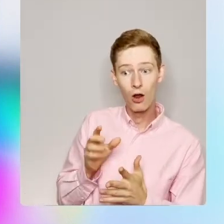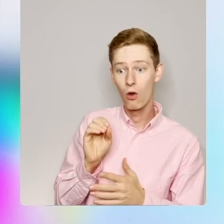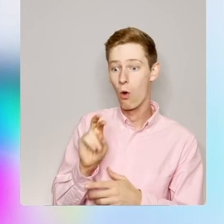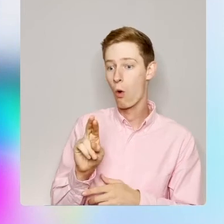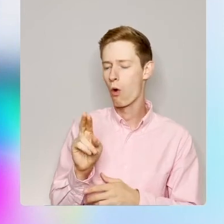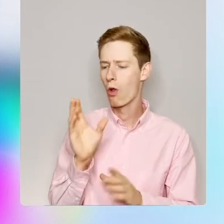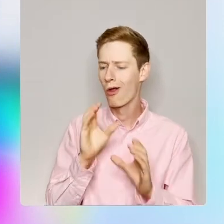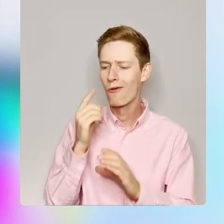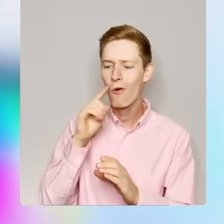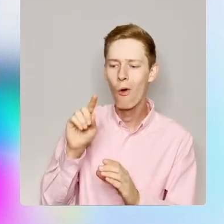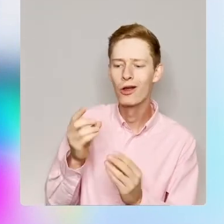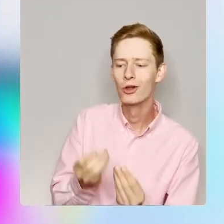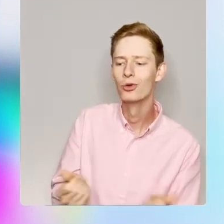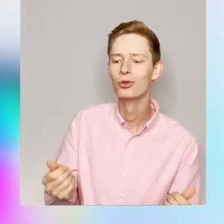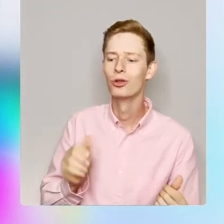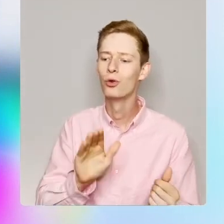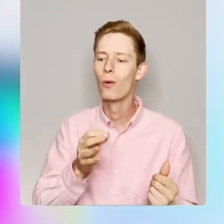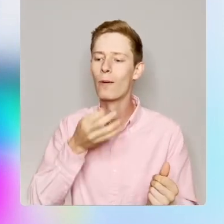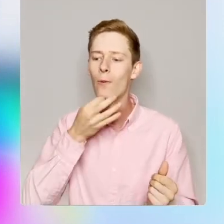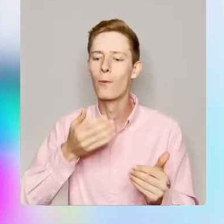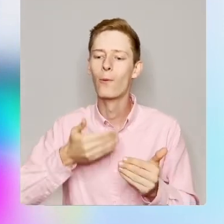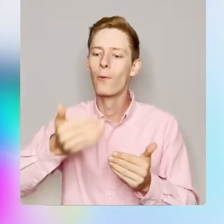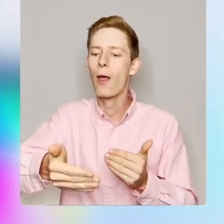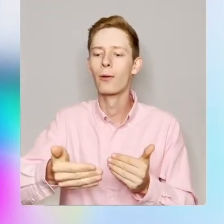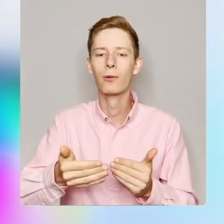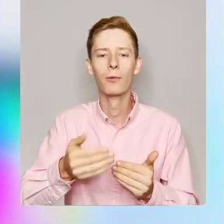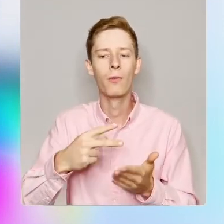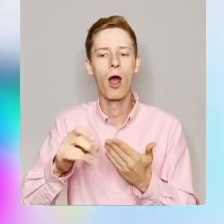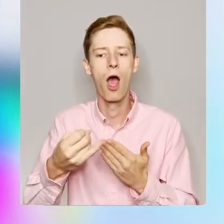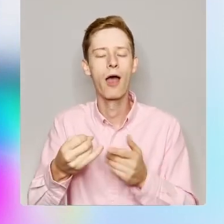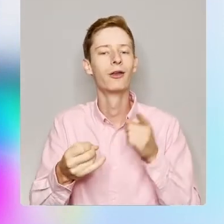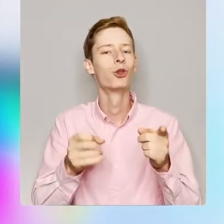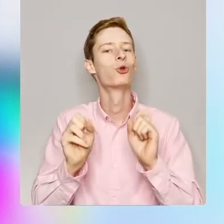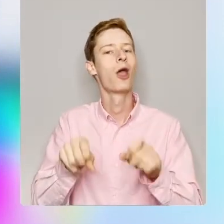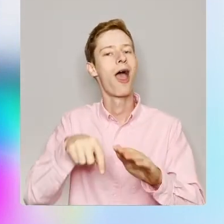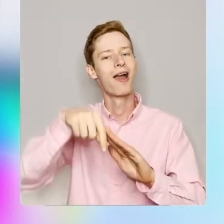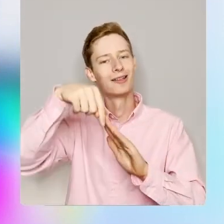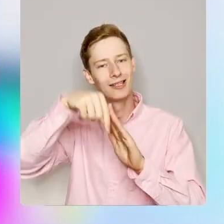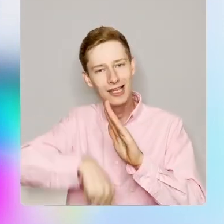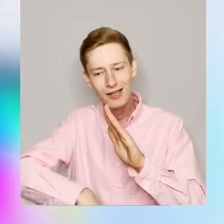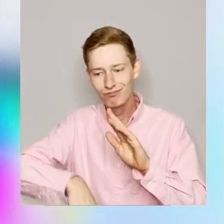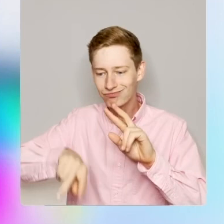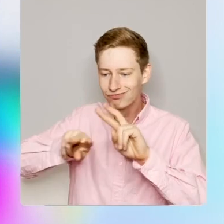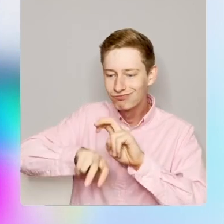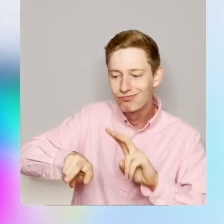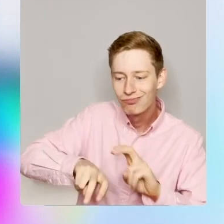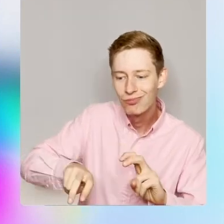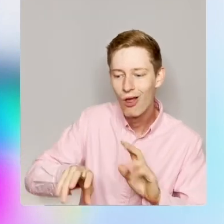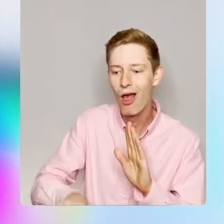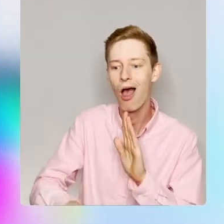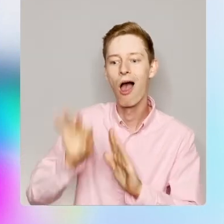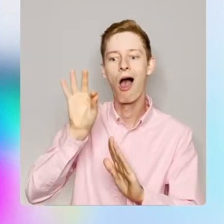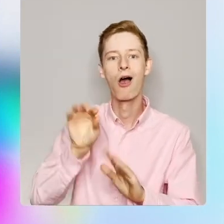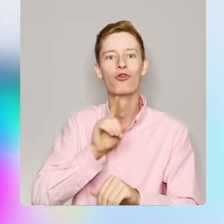or acoustic solution for your team's upcoming project, you'll be able to dive deeper and uncover the true potential of the Audio SDK.